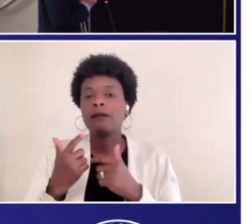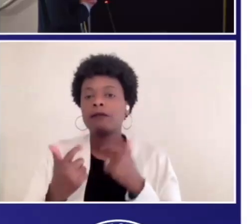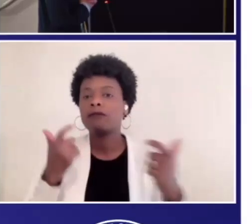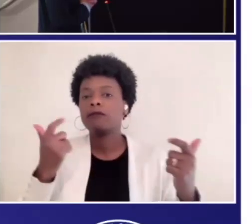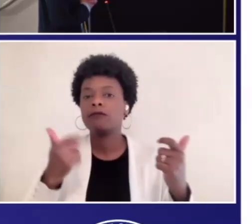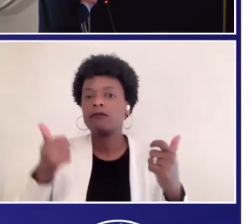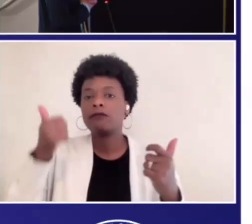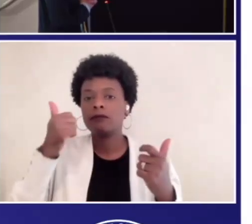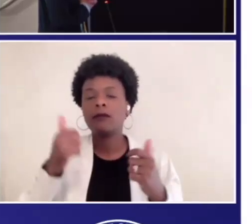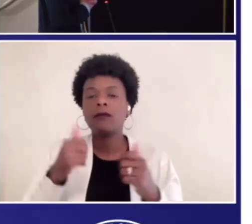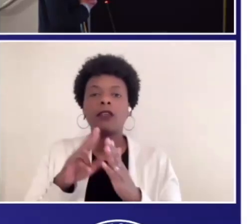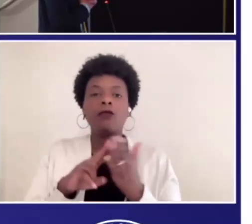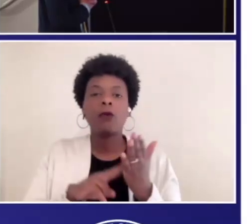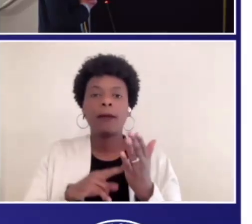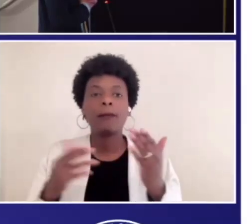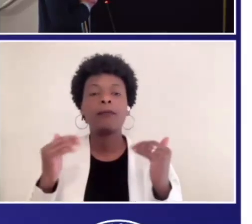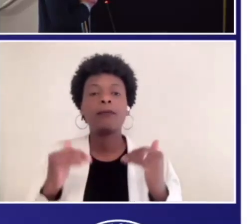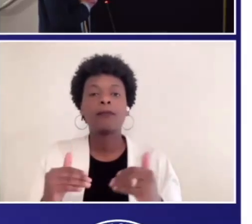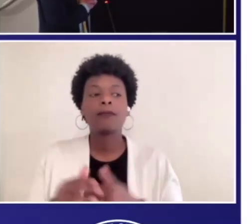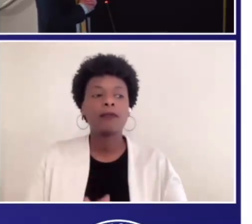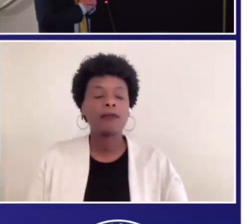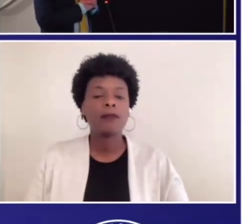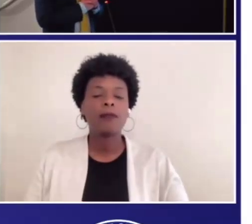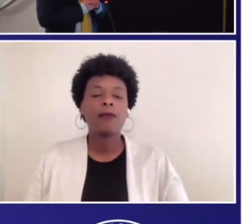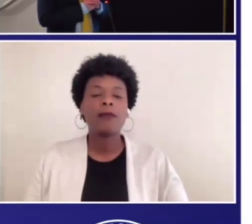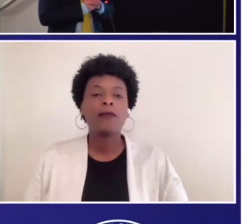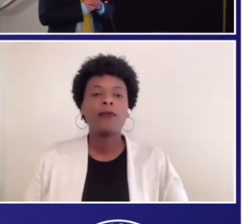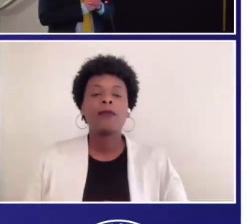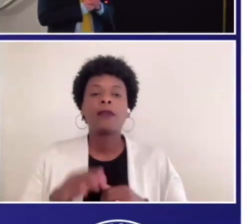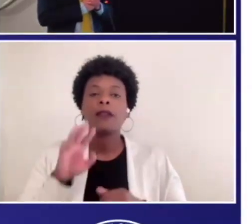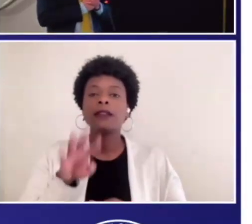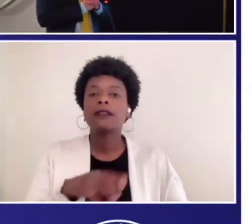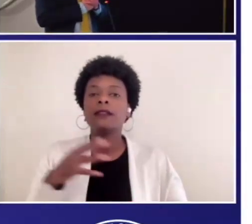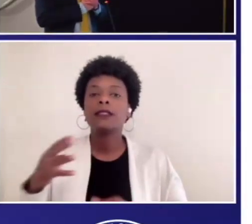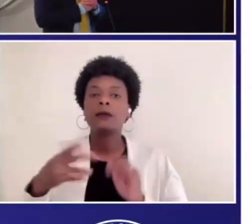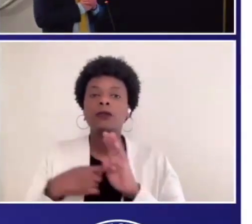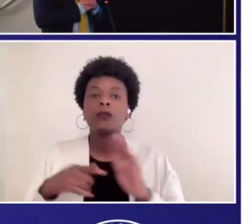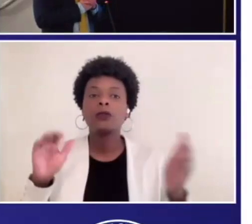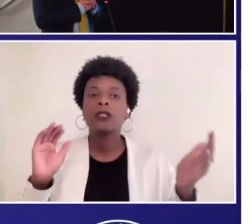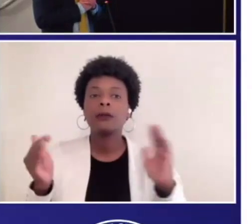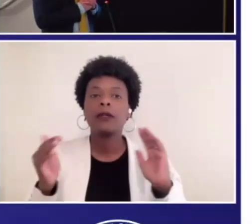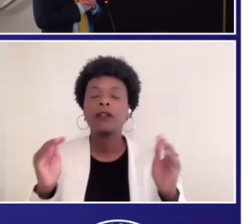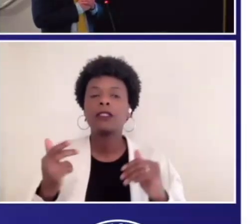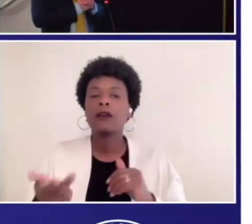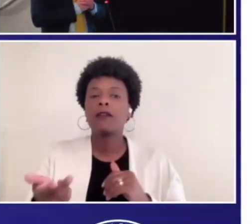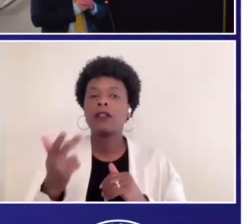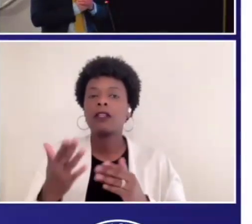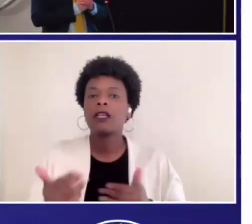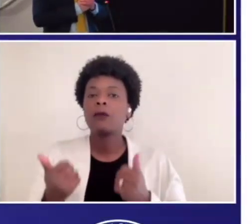Next slide, please. This table shows a comparison of the three proposals that have been discussed over the course of this